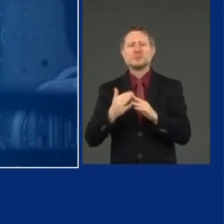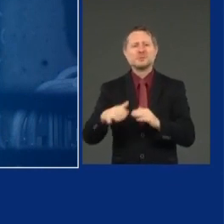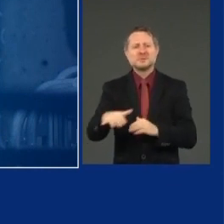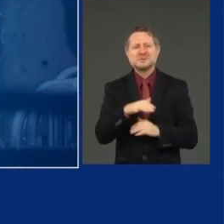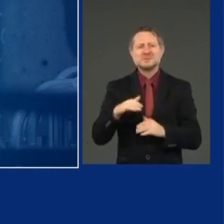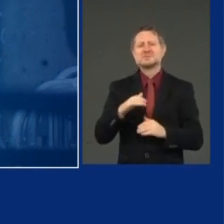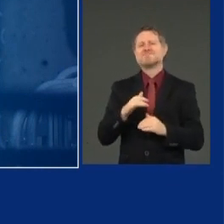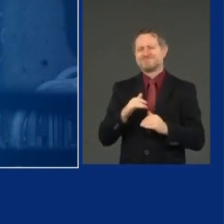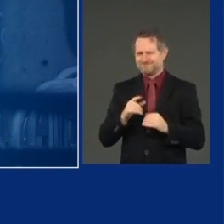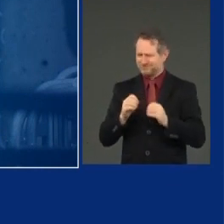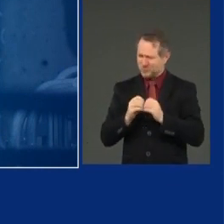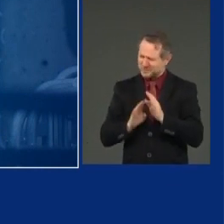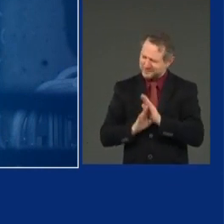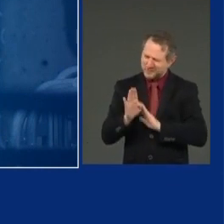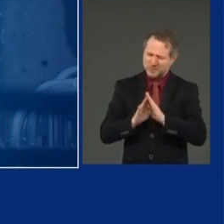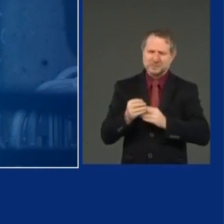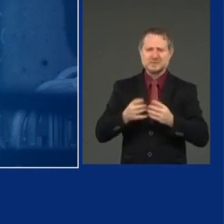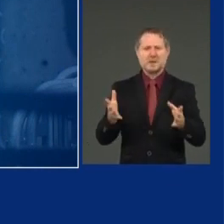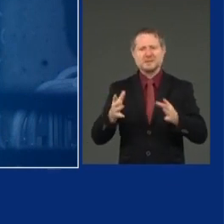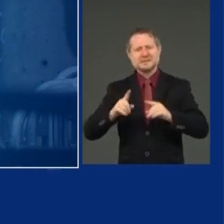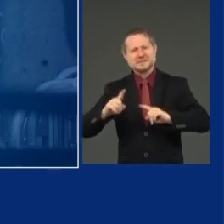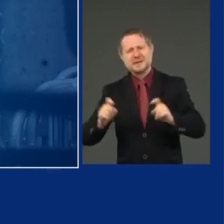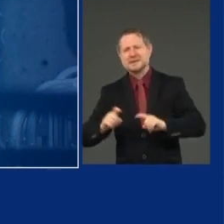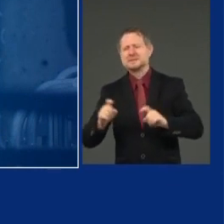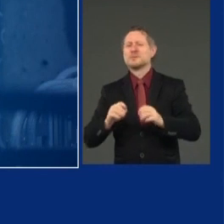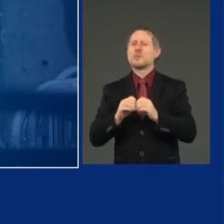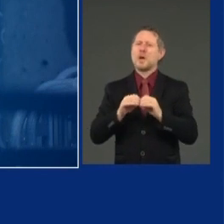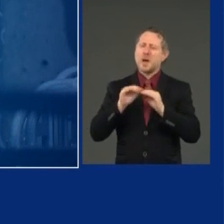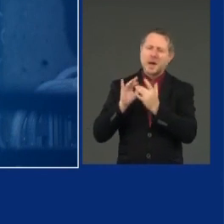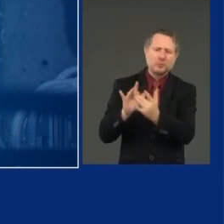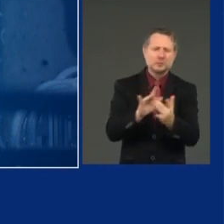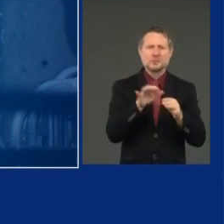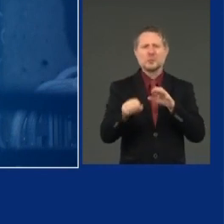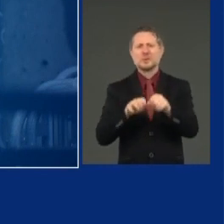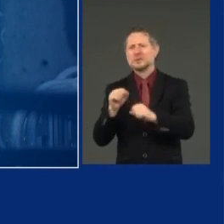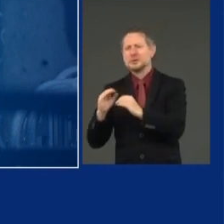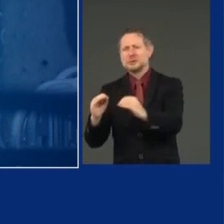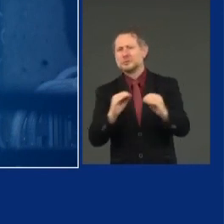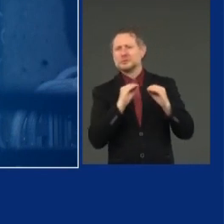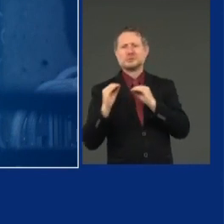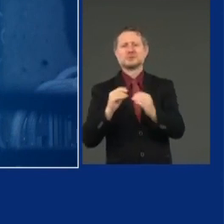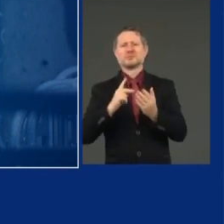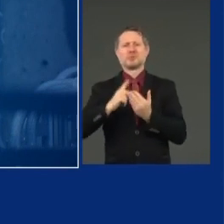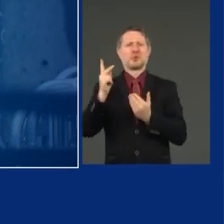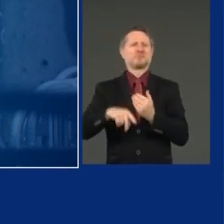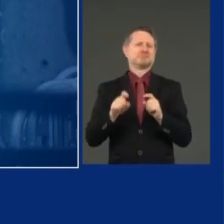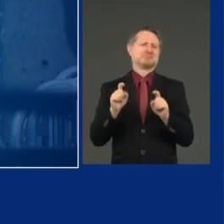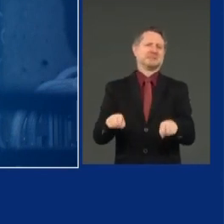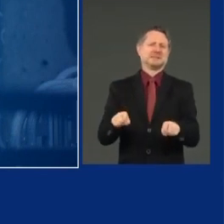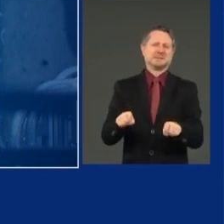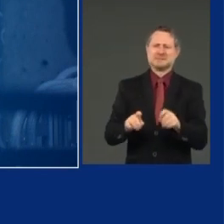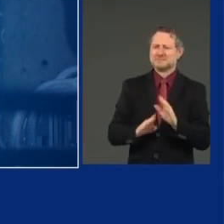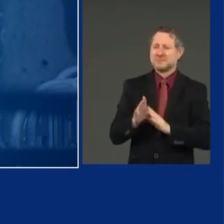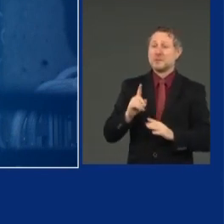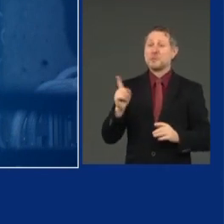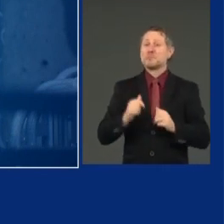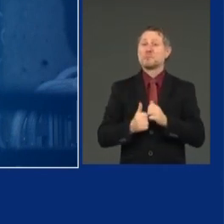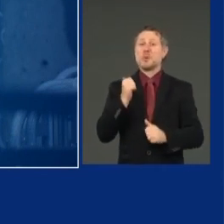IN NEW YORK CITY. FOCUS ON LOW INCOME COMMUNITIES. DO THE TESTING AND DO THE